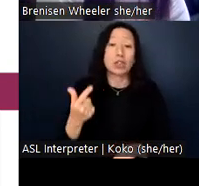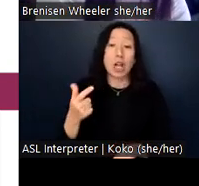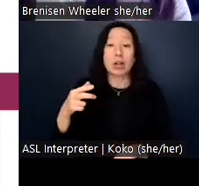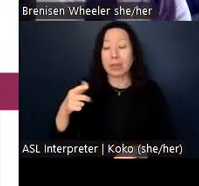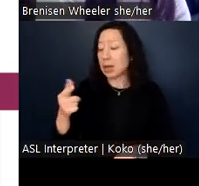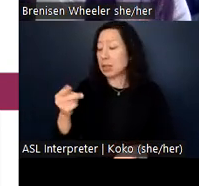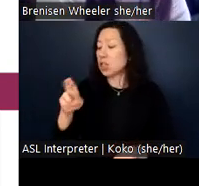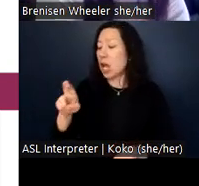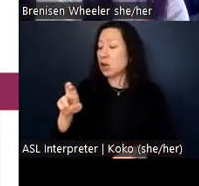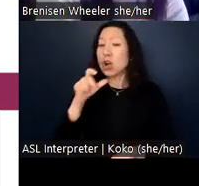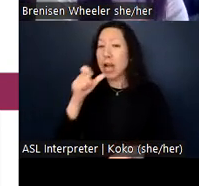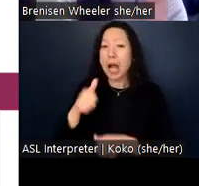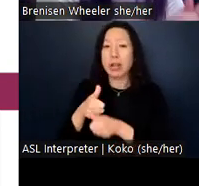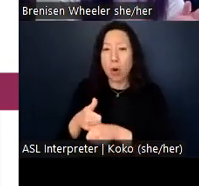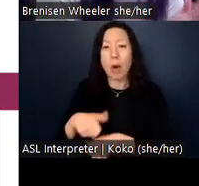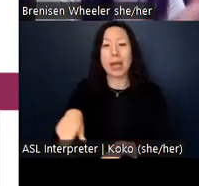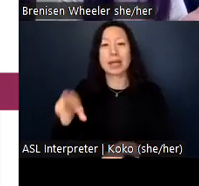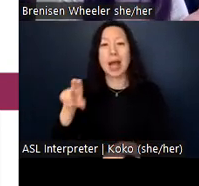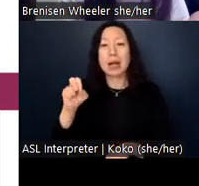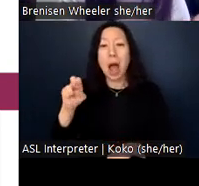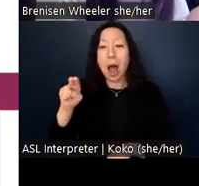12:59:10 They do or that women never perpetrate abuse again.